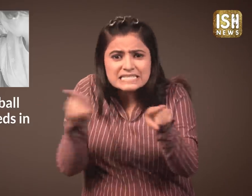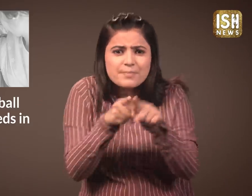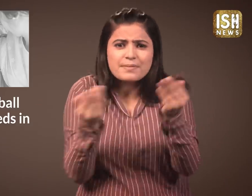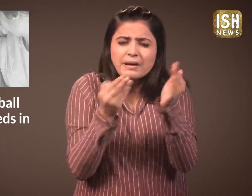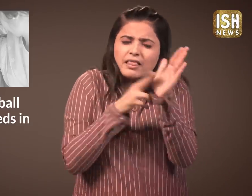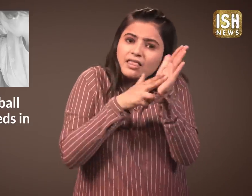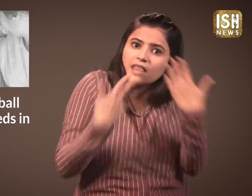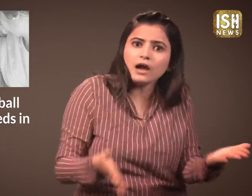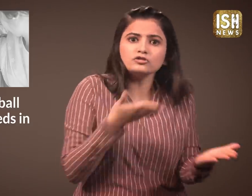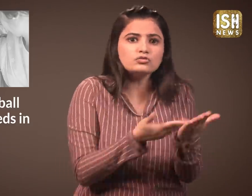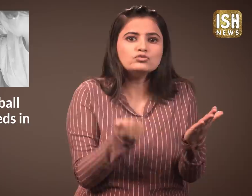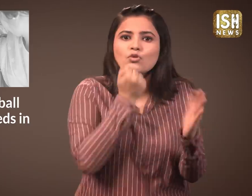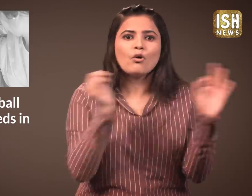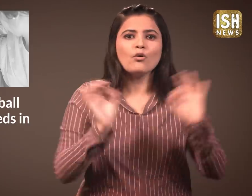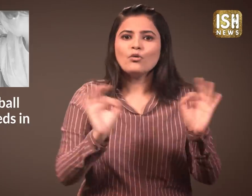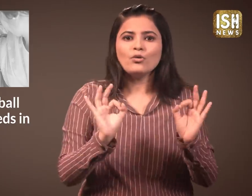Similarly feeding babies is completely natural and there is nothing wrong in that.